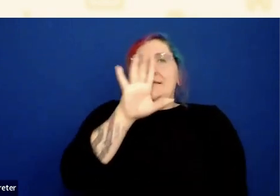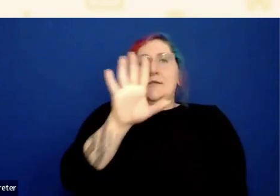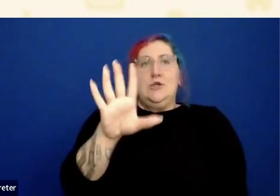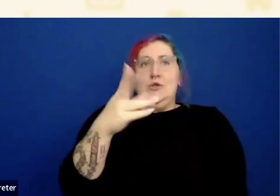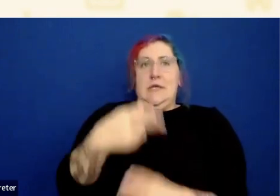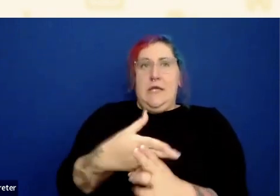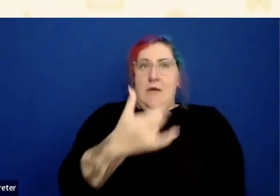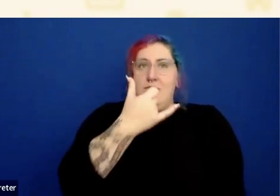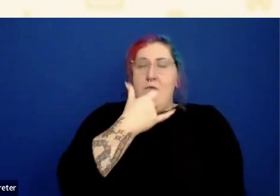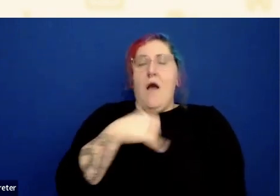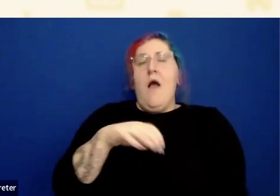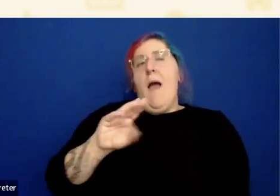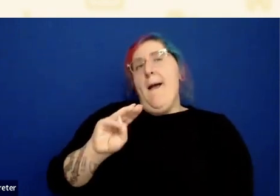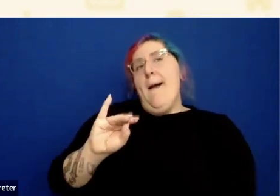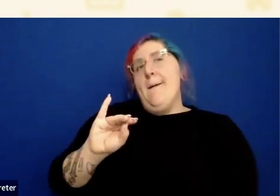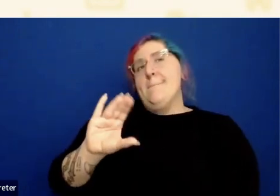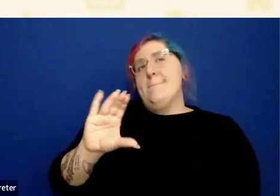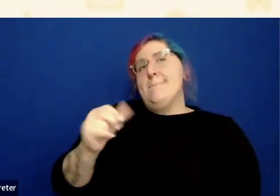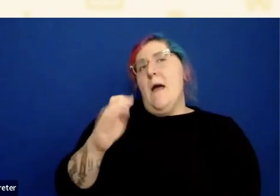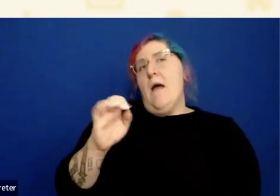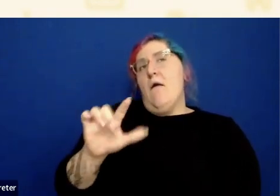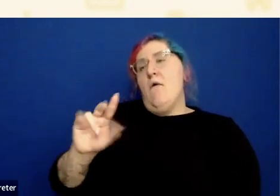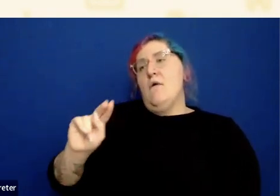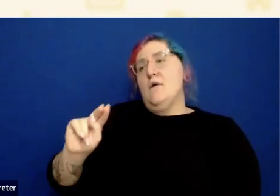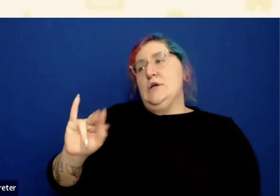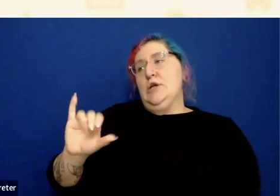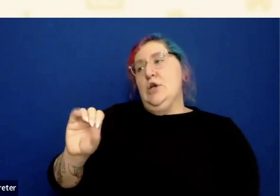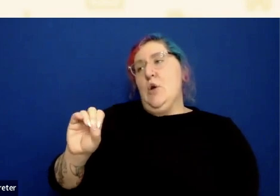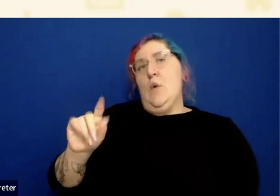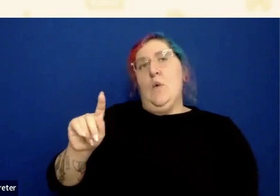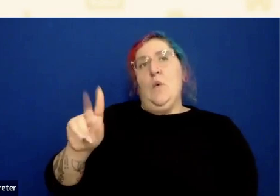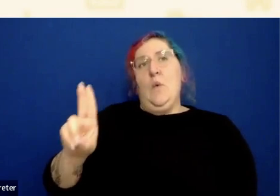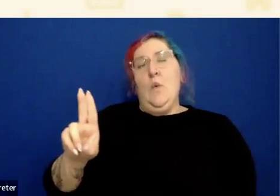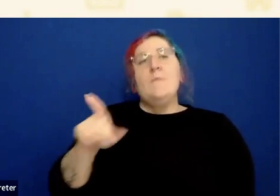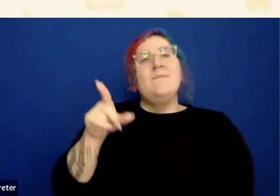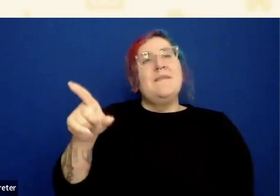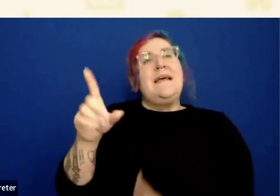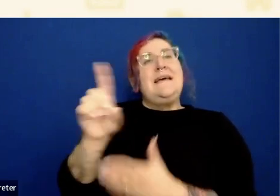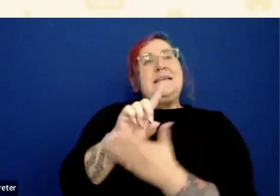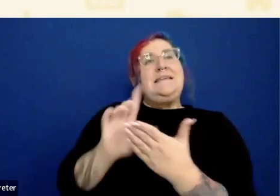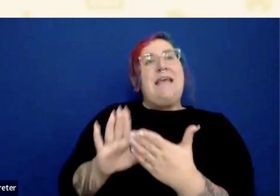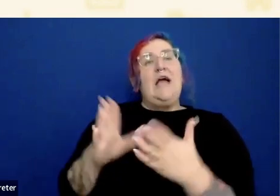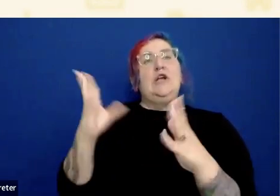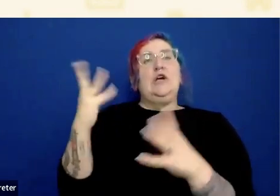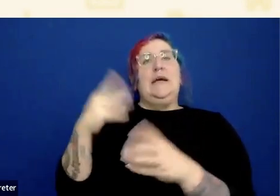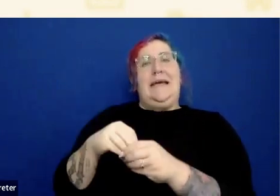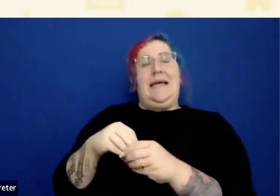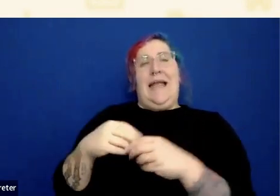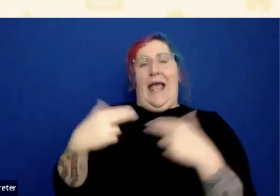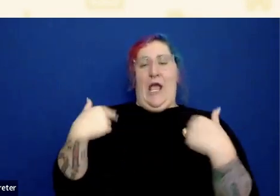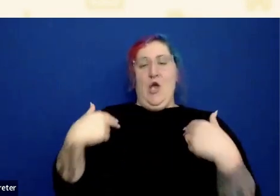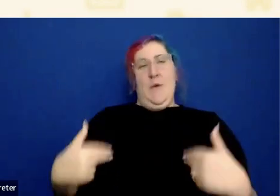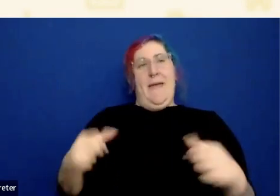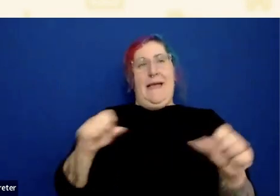says he's a designer in a humanitarian organization that tends to accommodate accessibility rather than including it